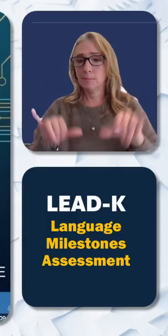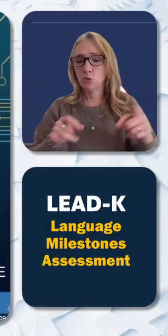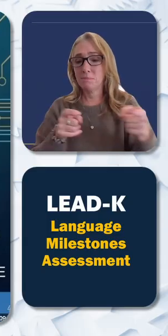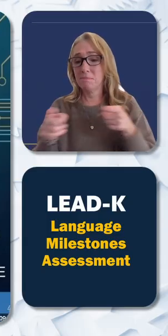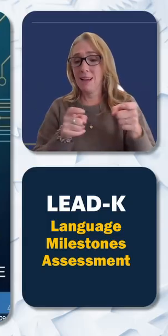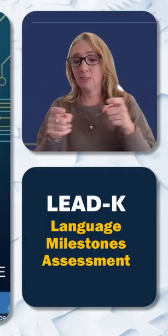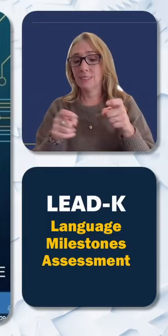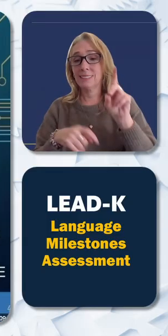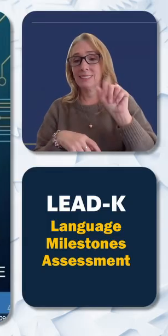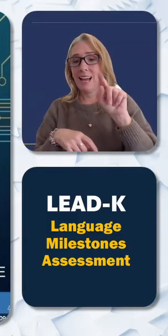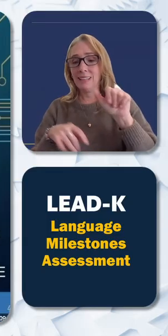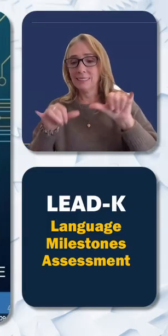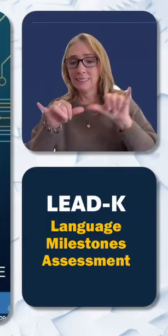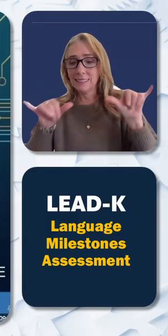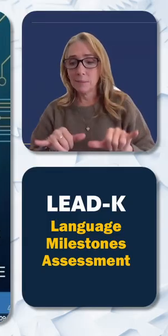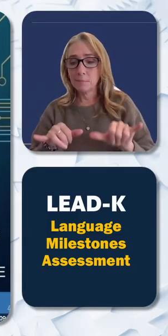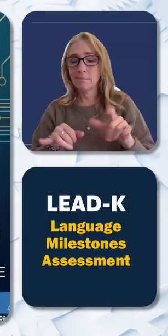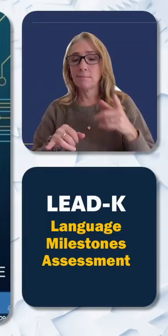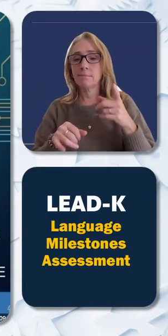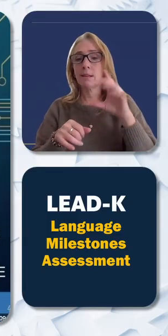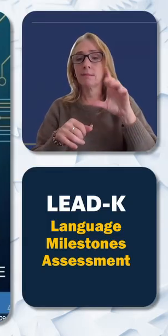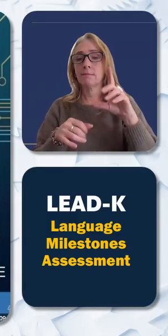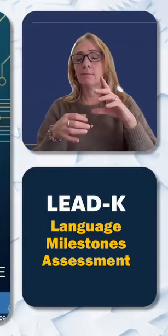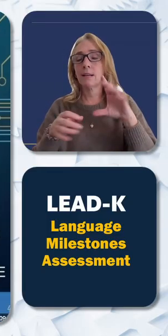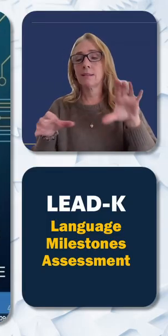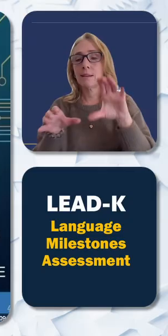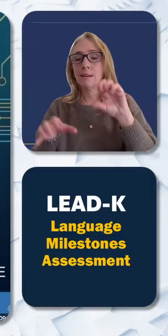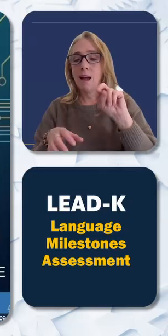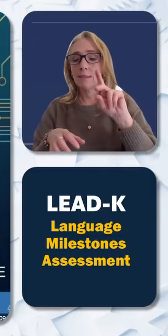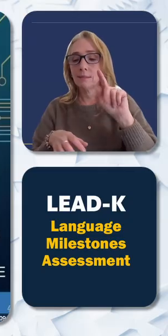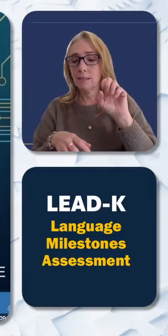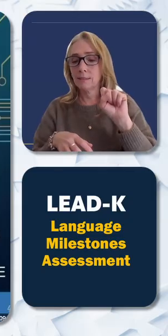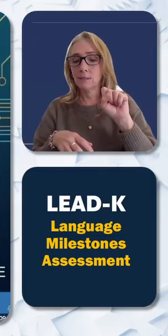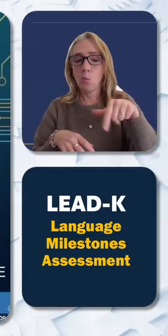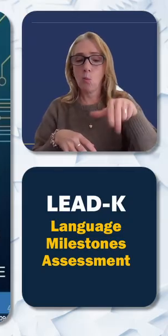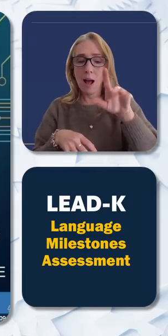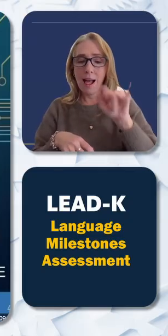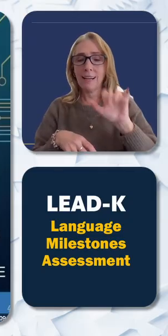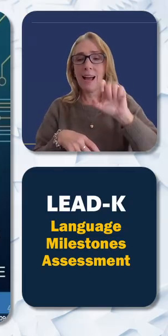childhood assessment systems. She manages data systems.